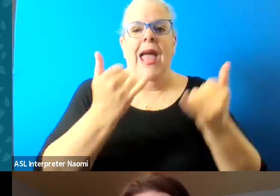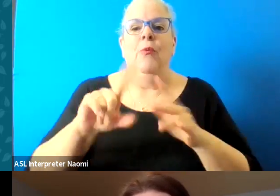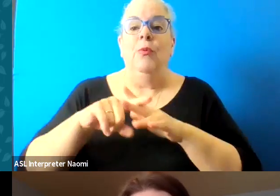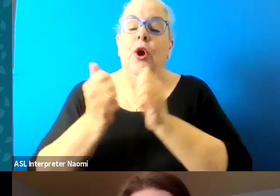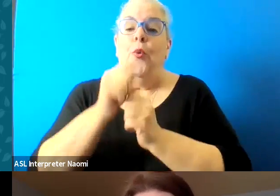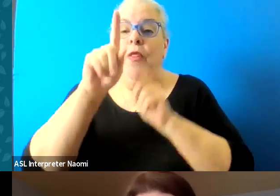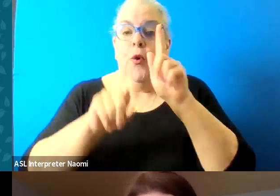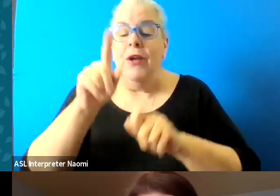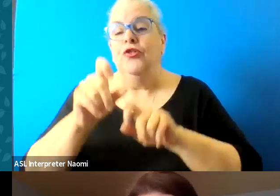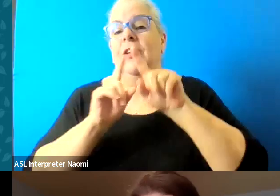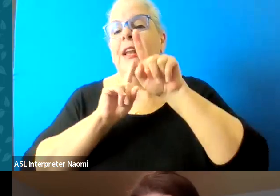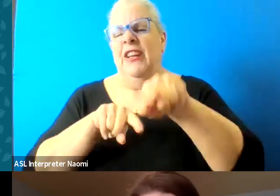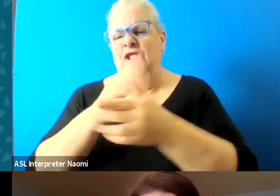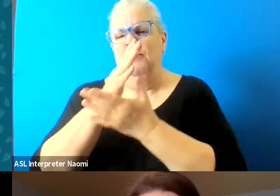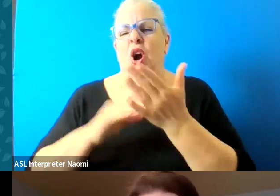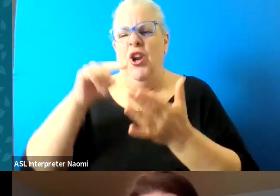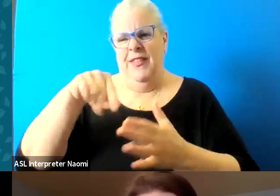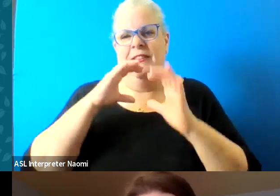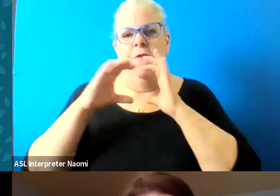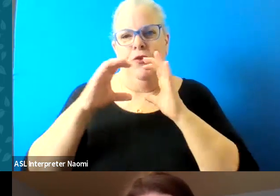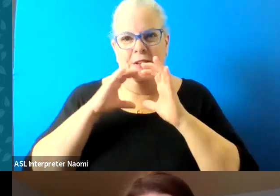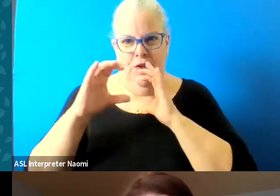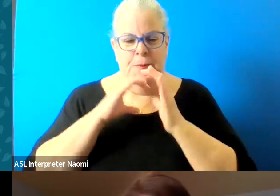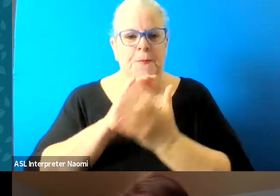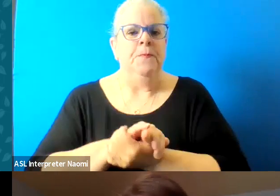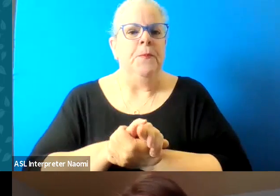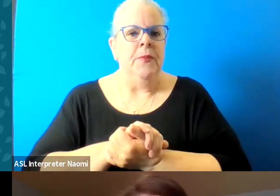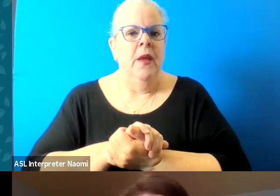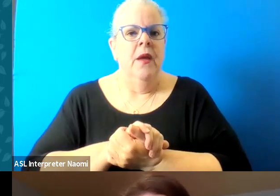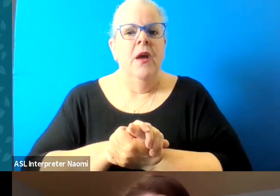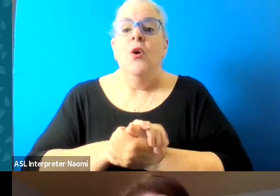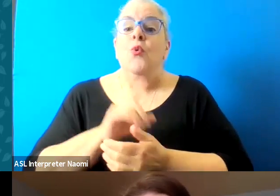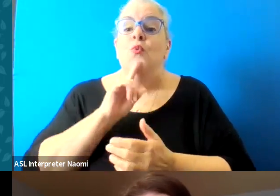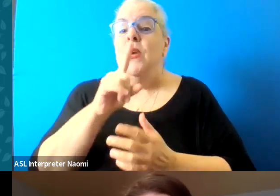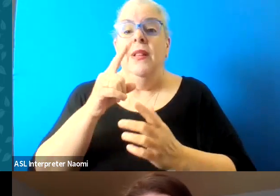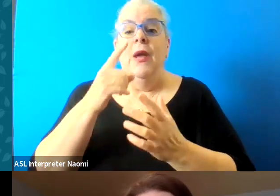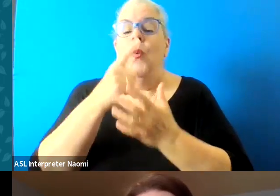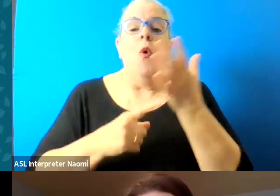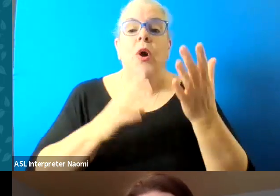and answer segment of our conversation. And we're gonna really talk about Colorado Springs specifically